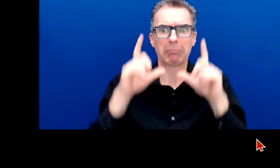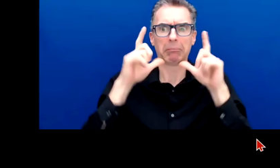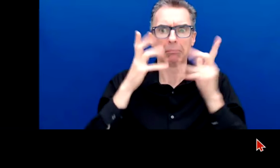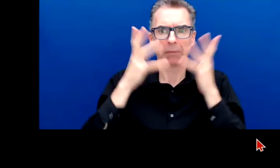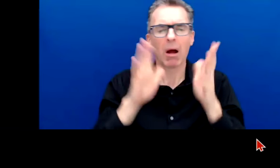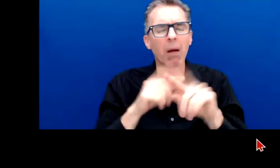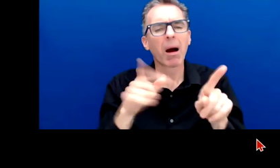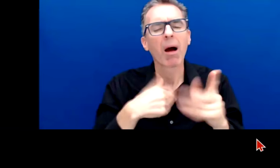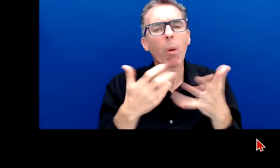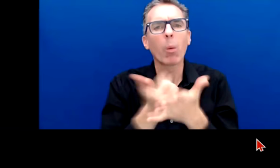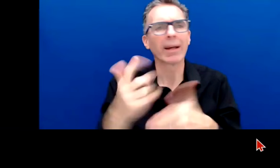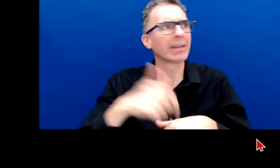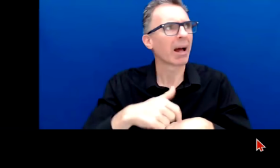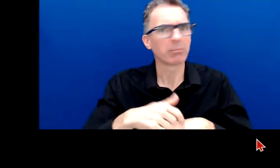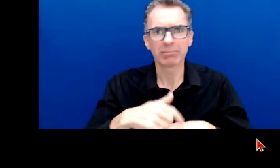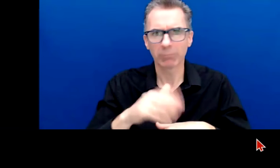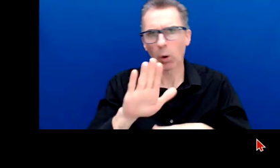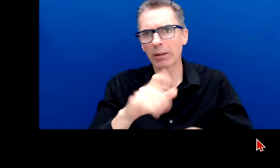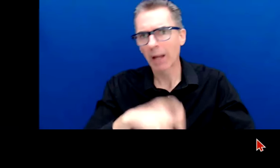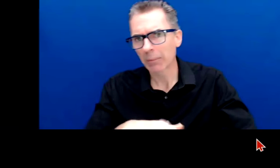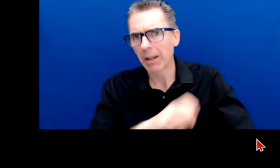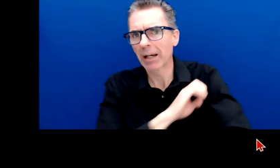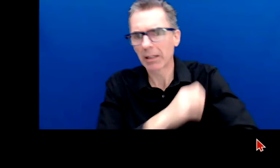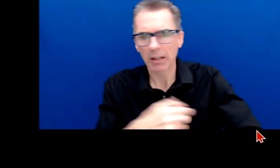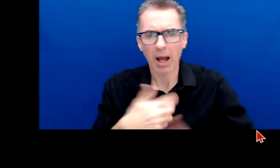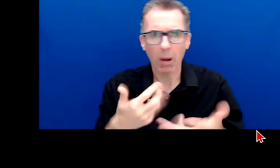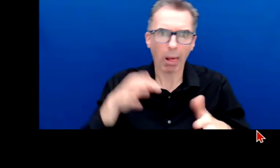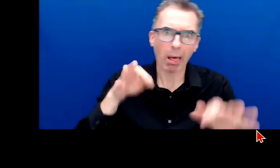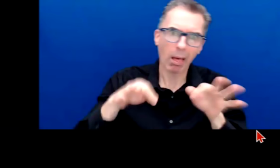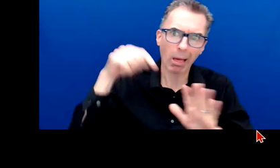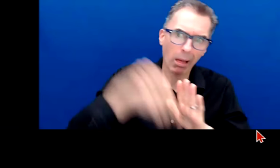and your energy. Let me skip